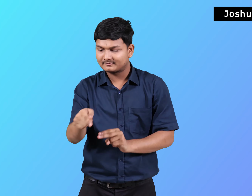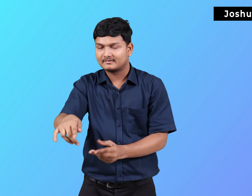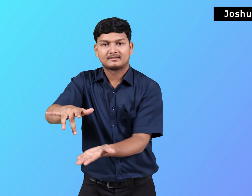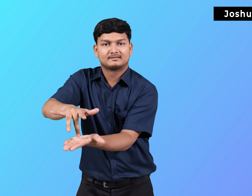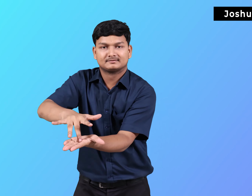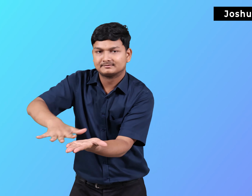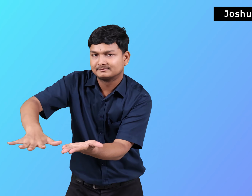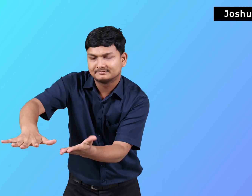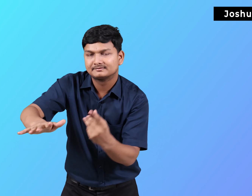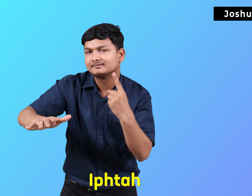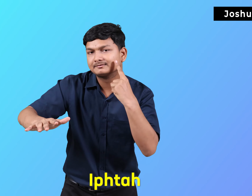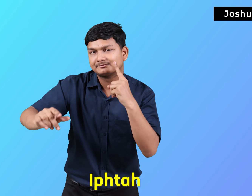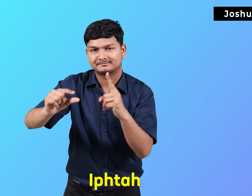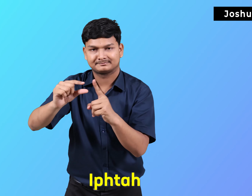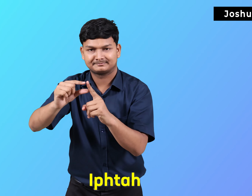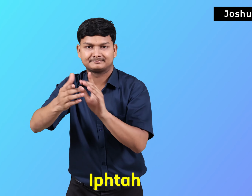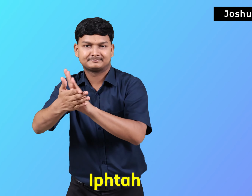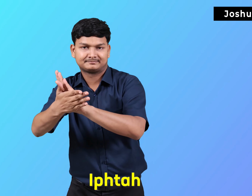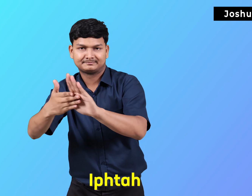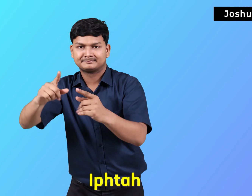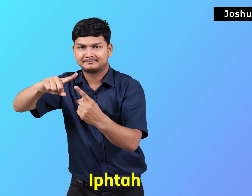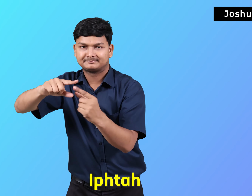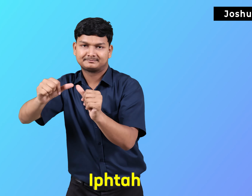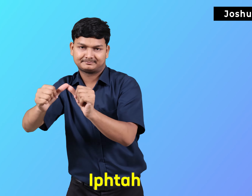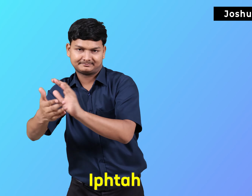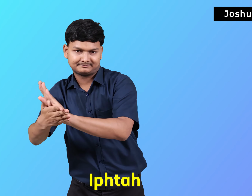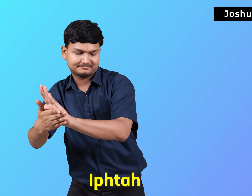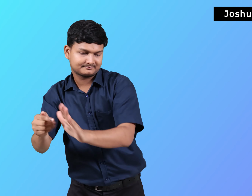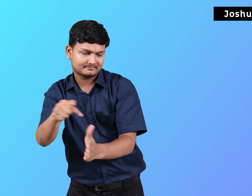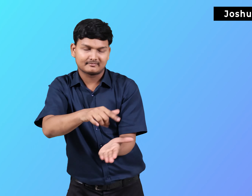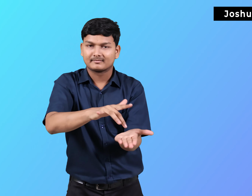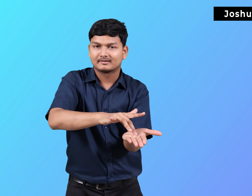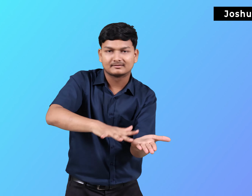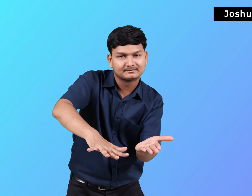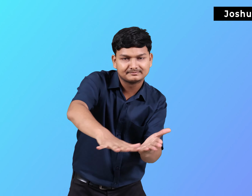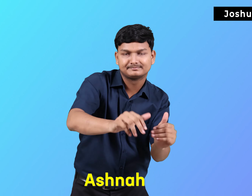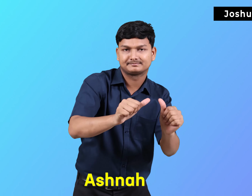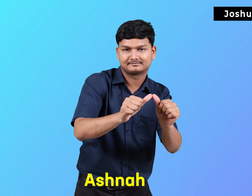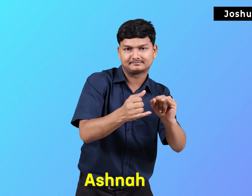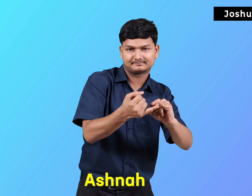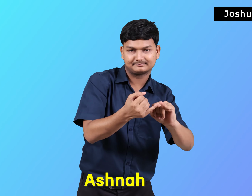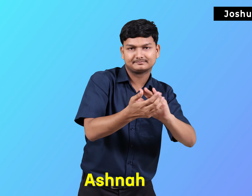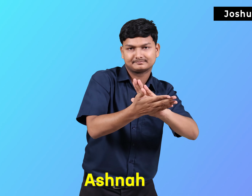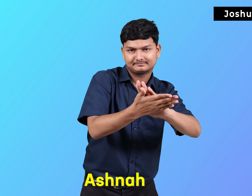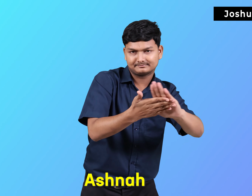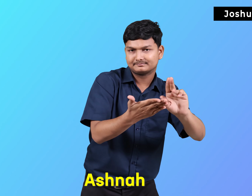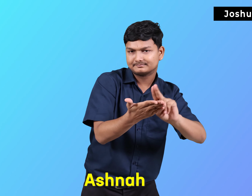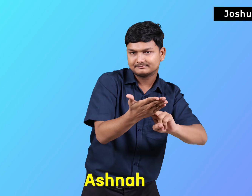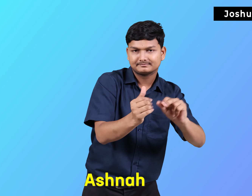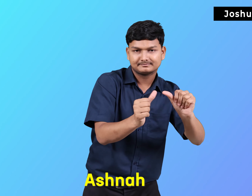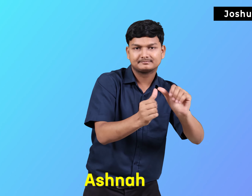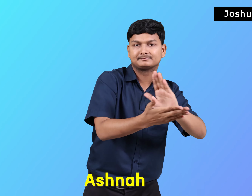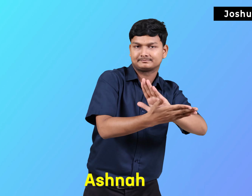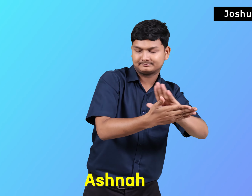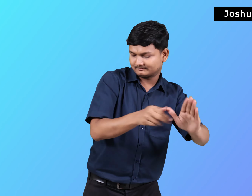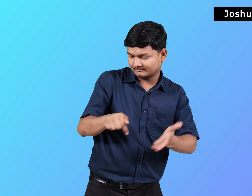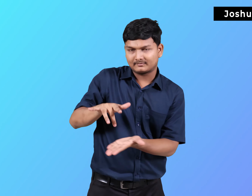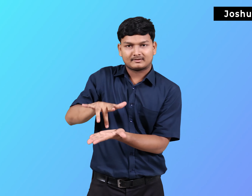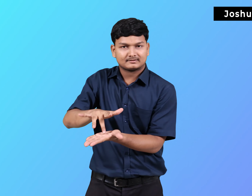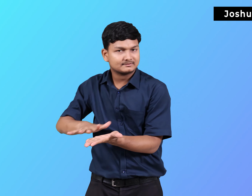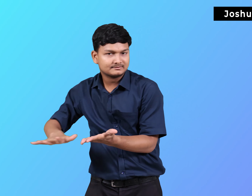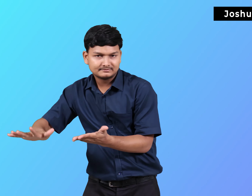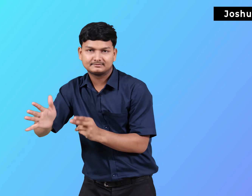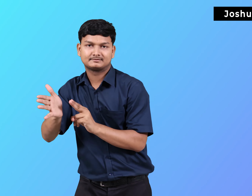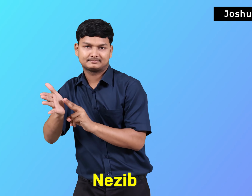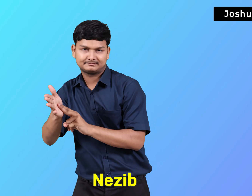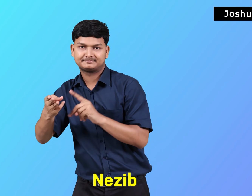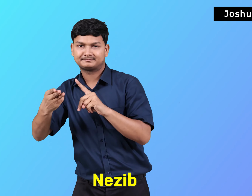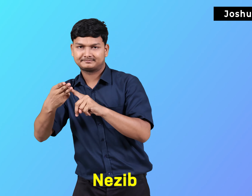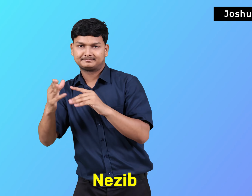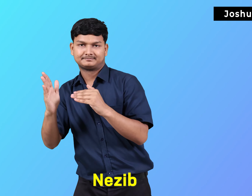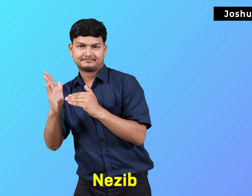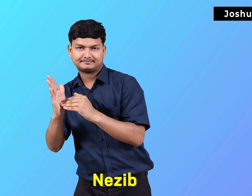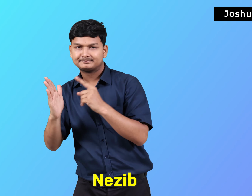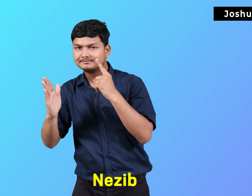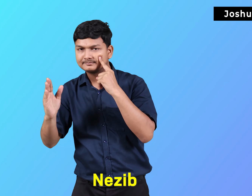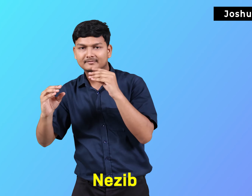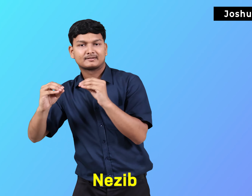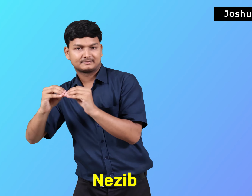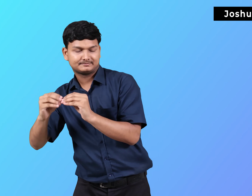Iphtah, Ashnah, Nezib,